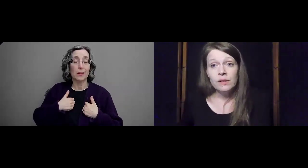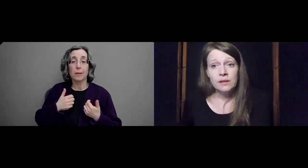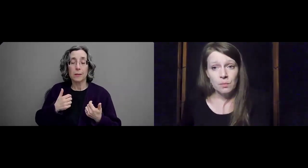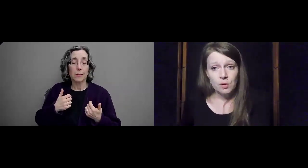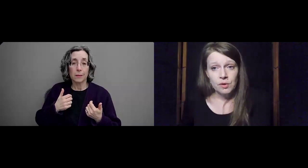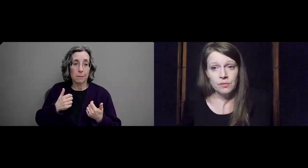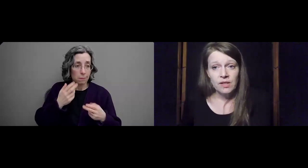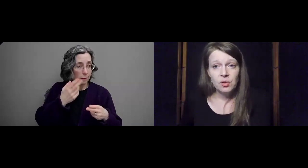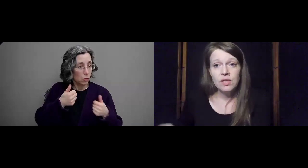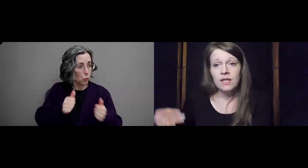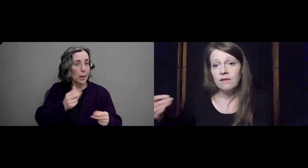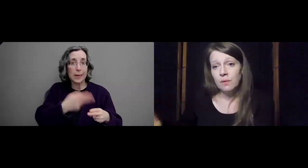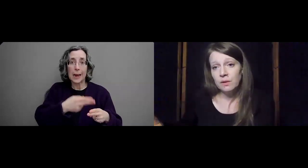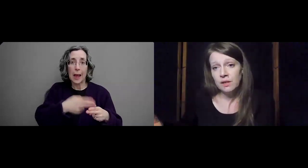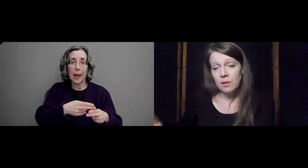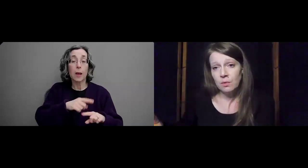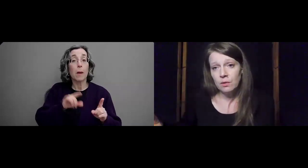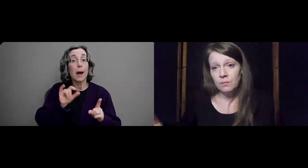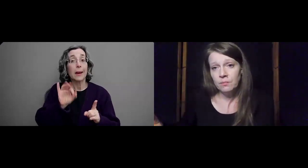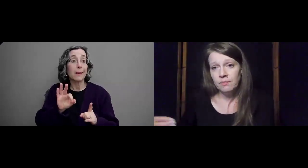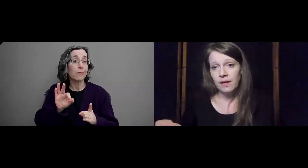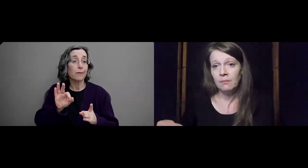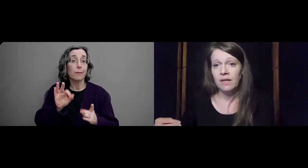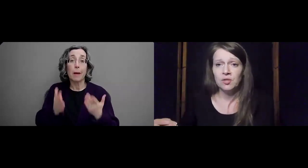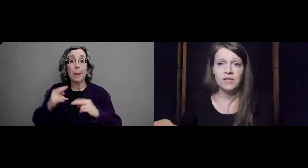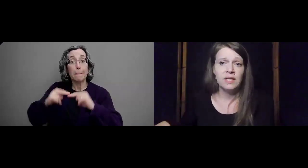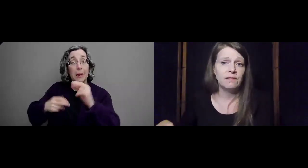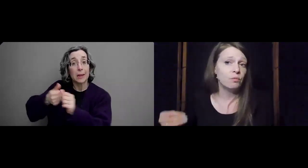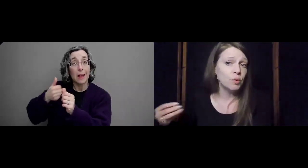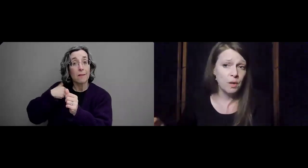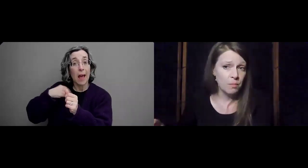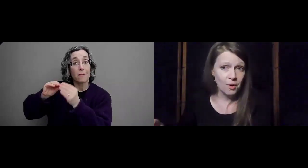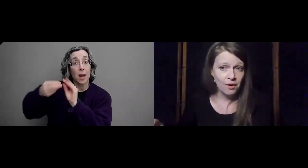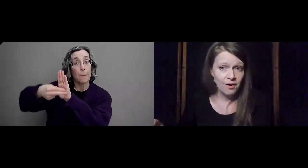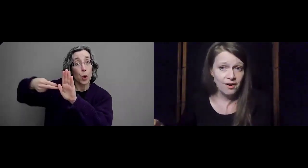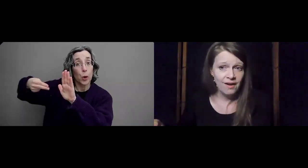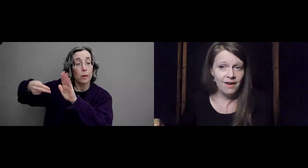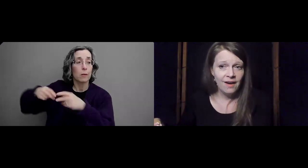street address, but if there are if it's in a complex, for example, and there are building numbers, make sure to give the